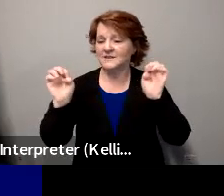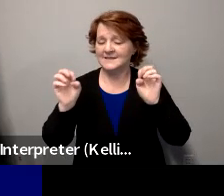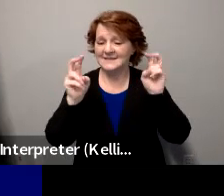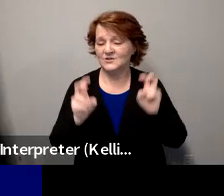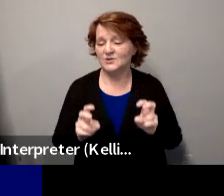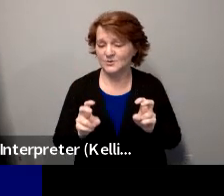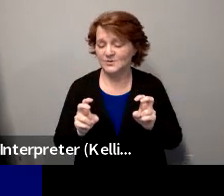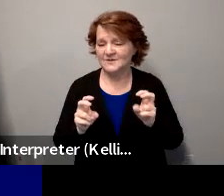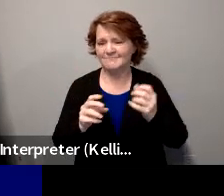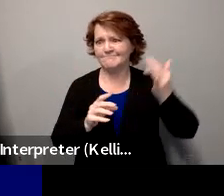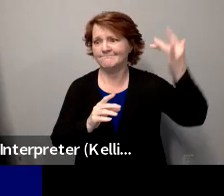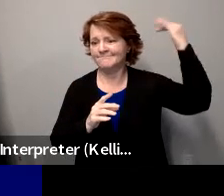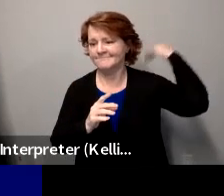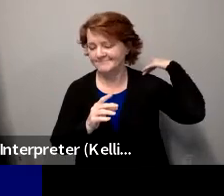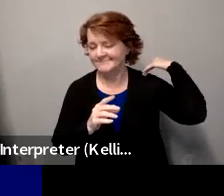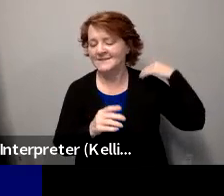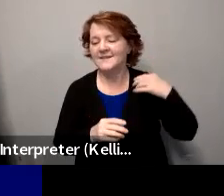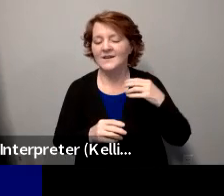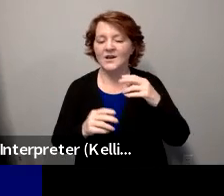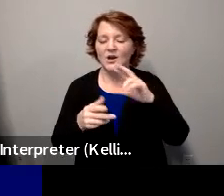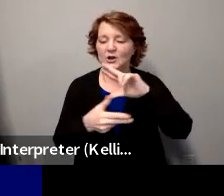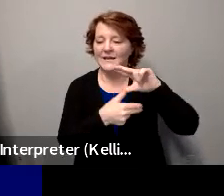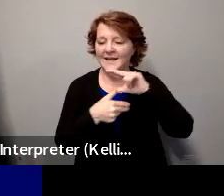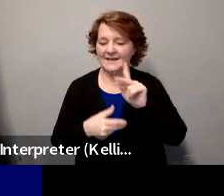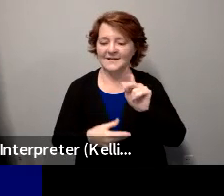pioneering work. She was part of the less than handful